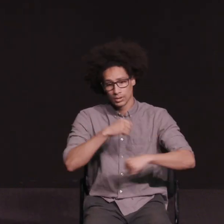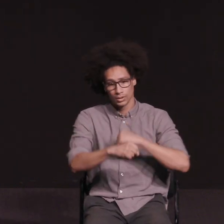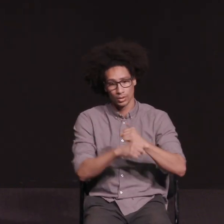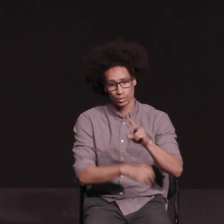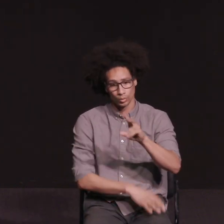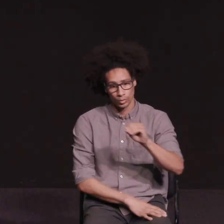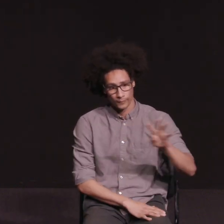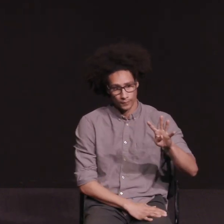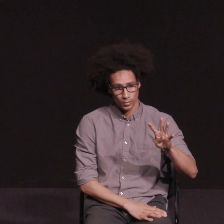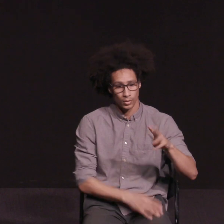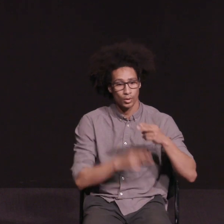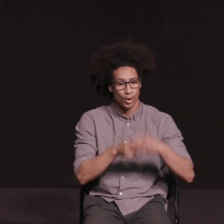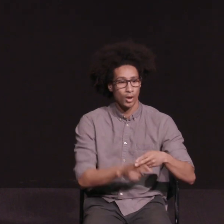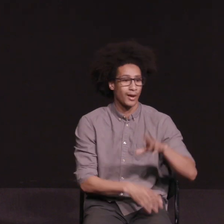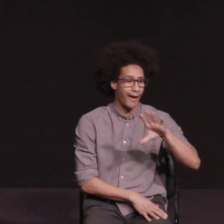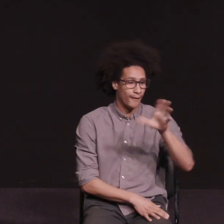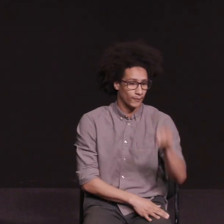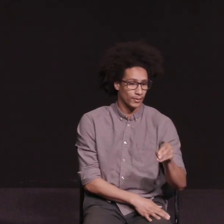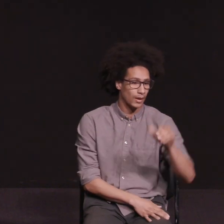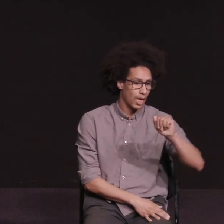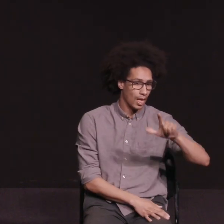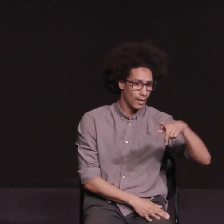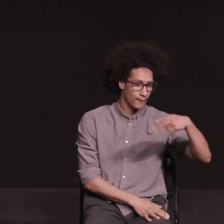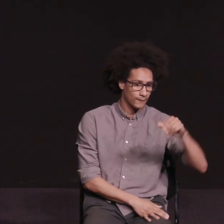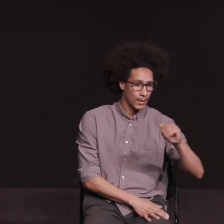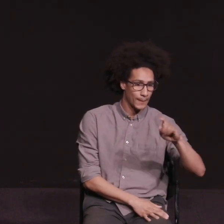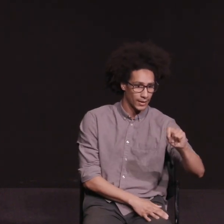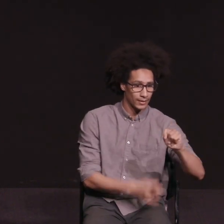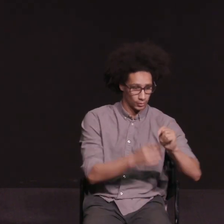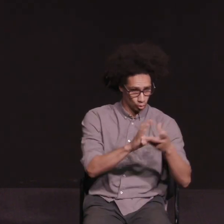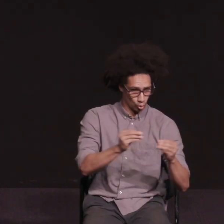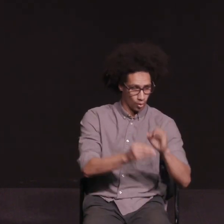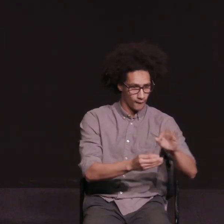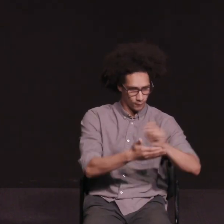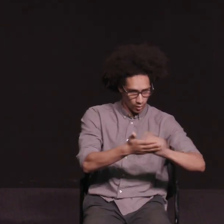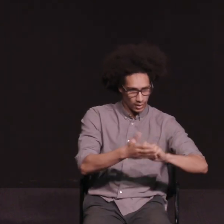"Afrikan Alphabets: The Story of Writing in Afrika."